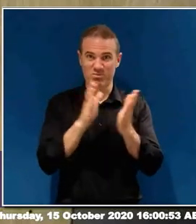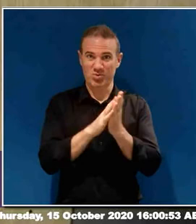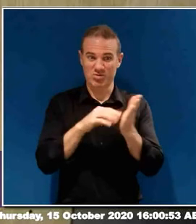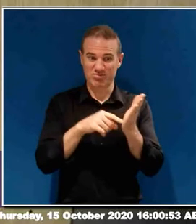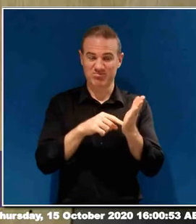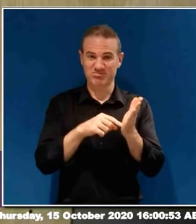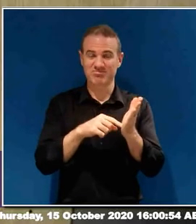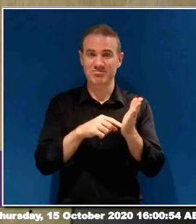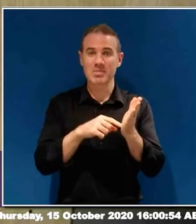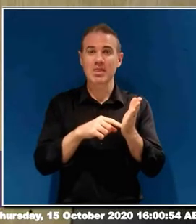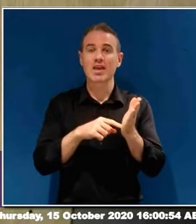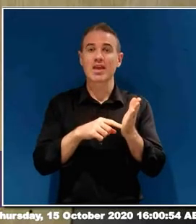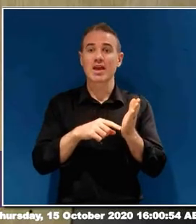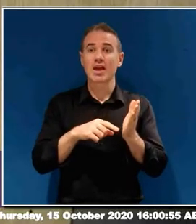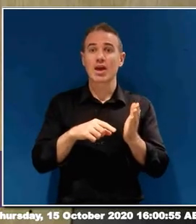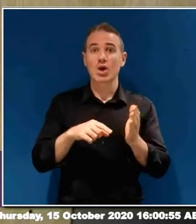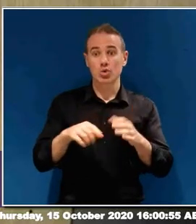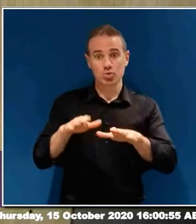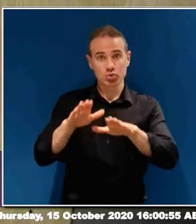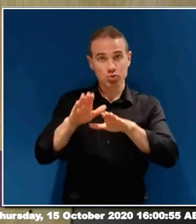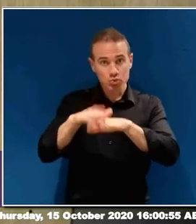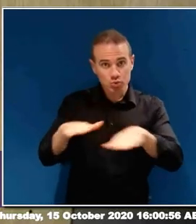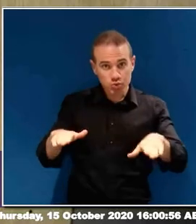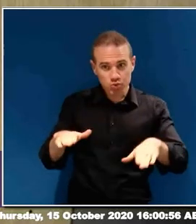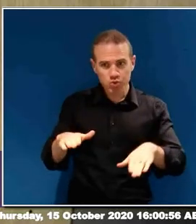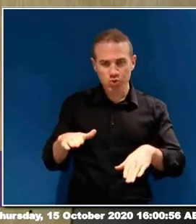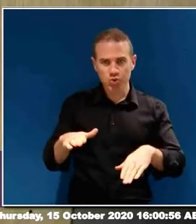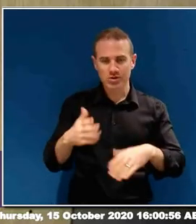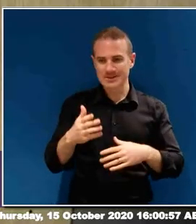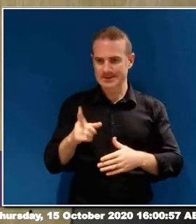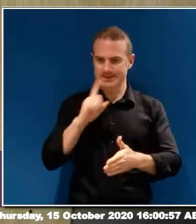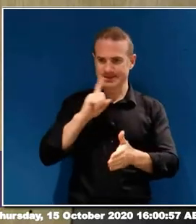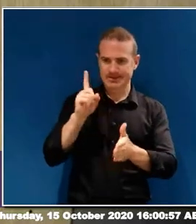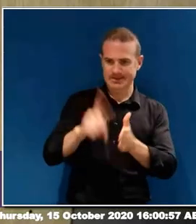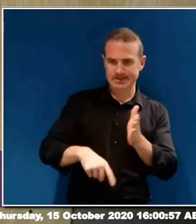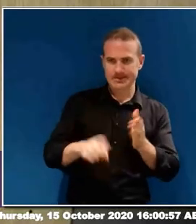of a better response, as many teachers and principals do not know what else